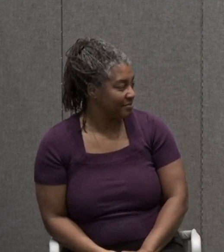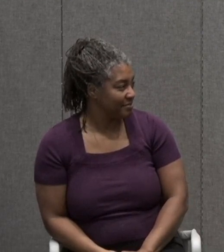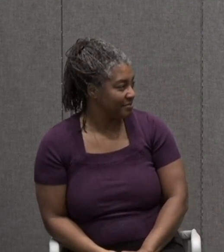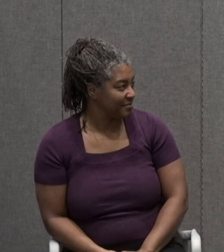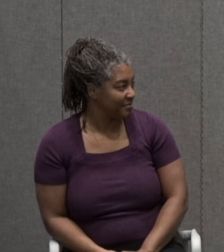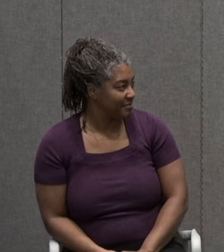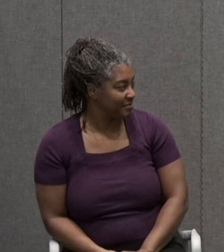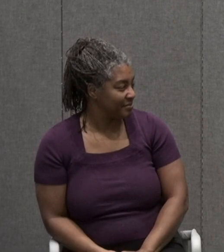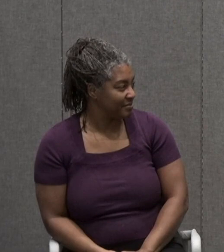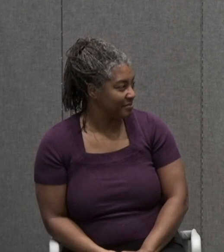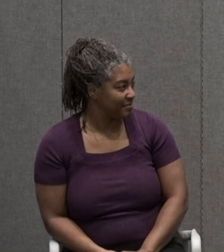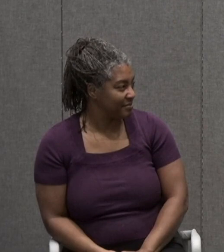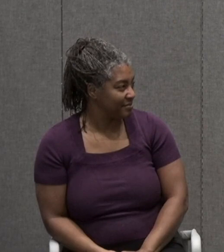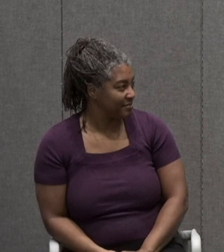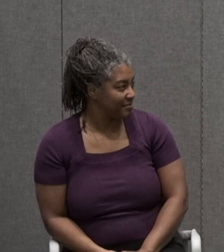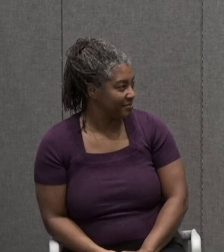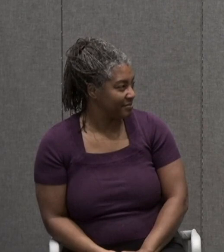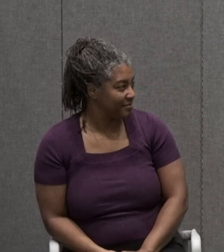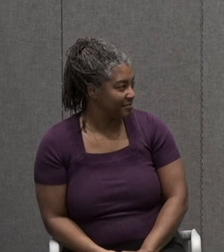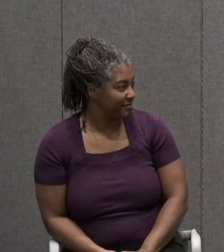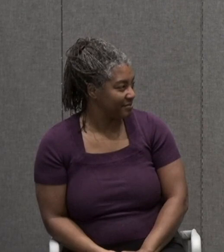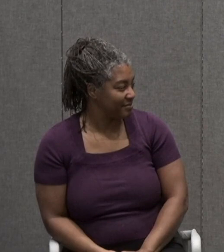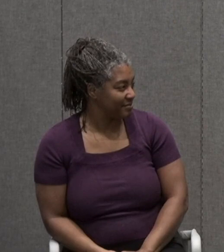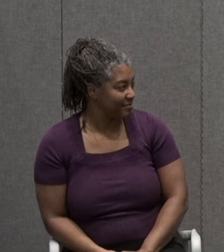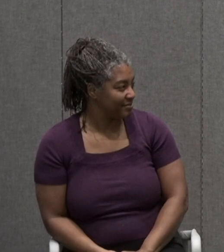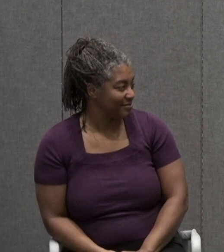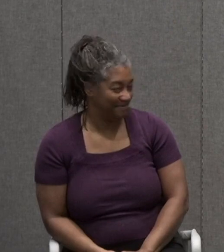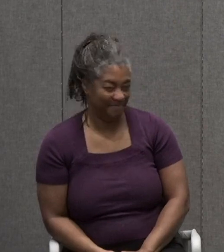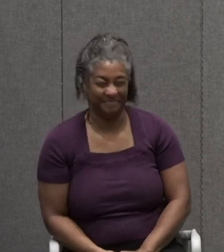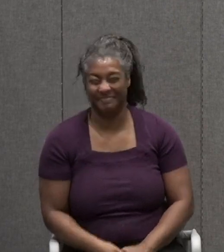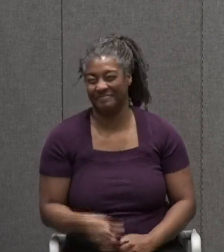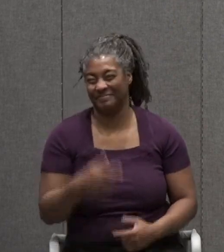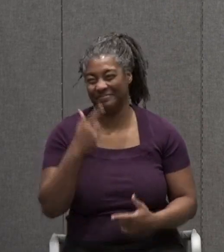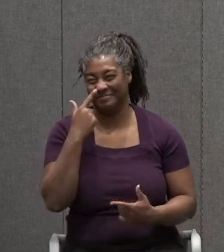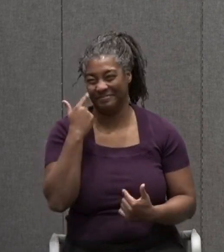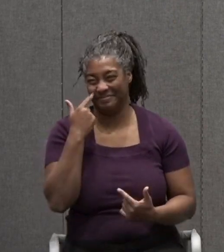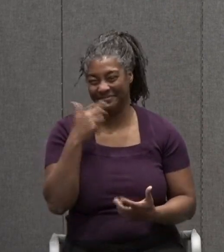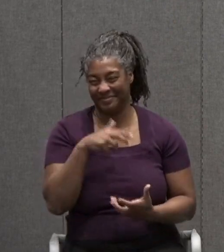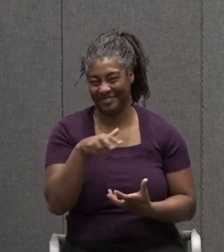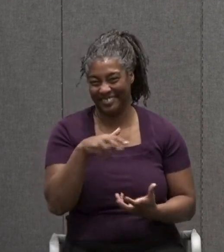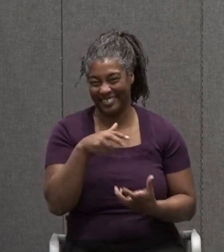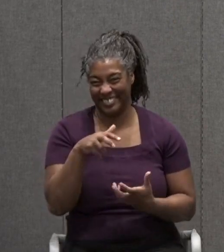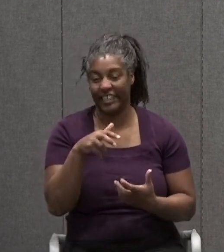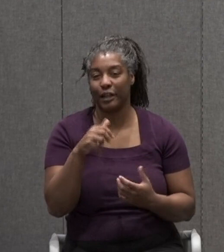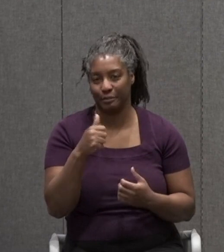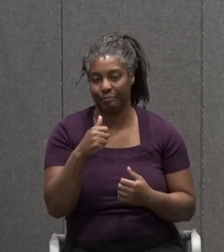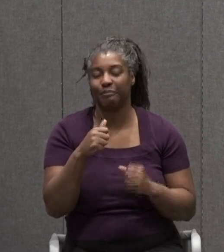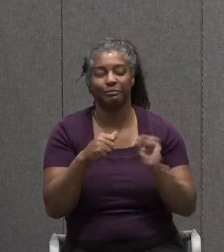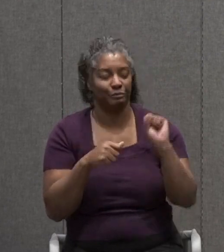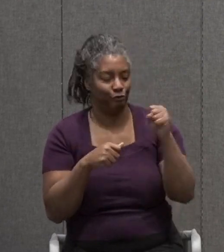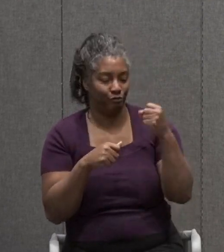Web, claw, beak, oh my. Roll that wrist, if you'd like and maybe take